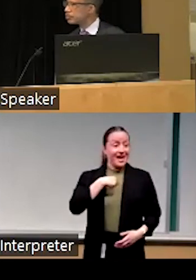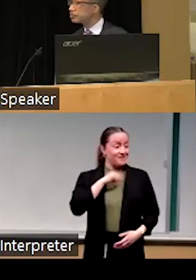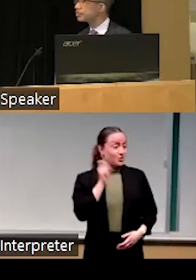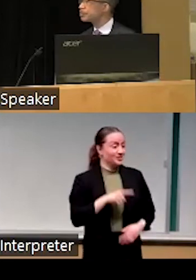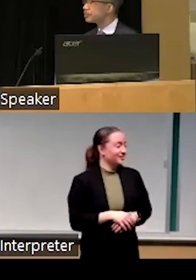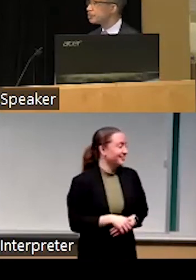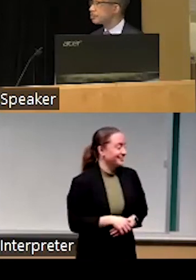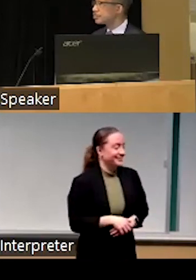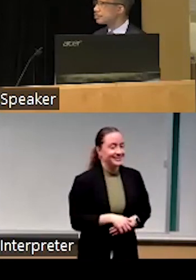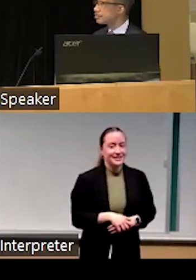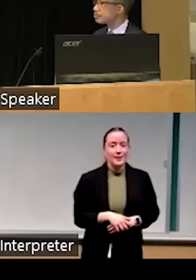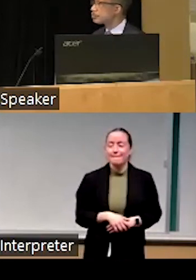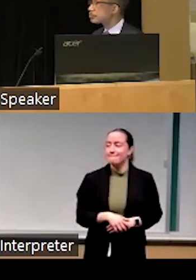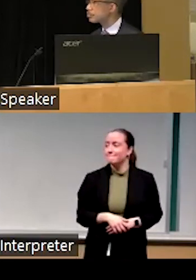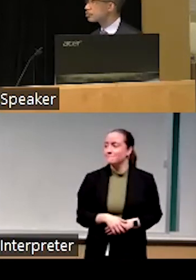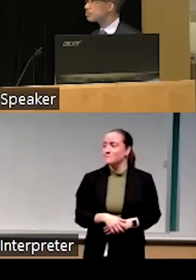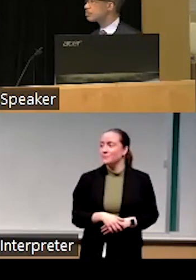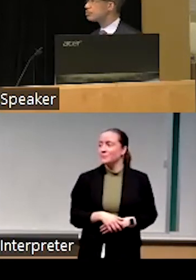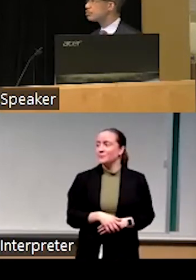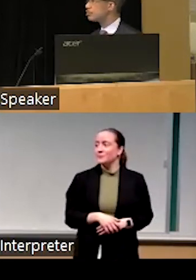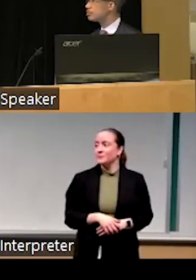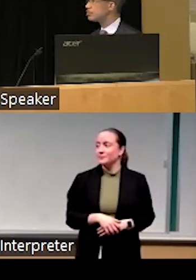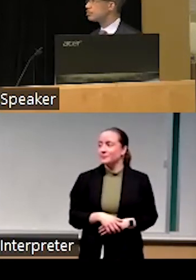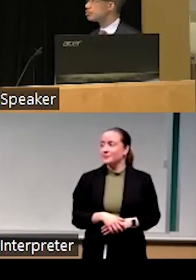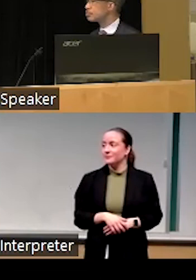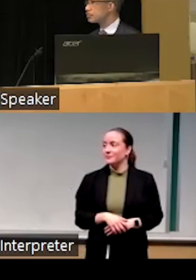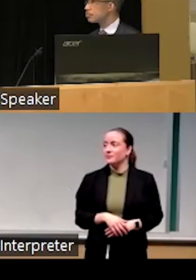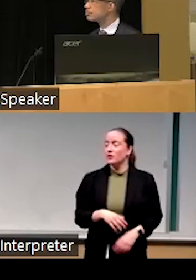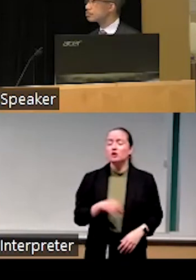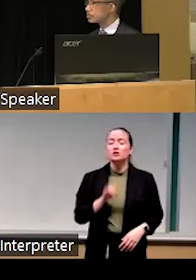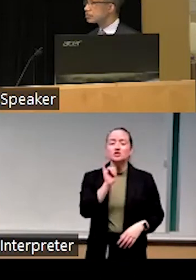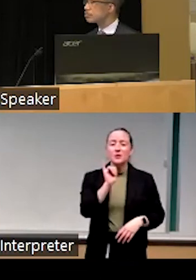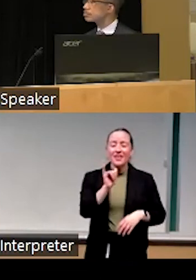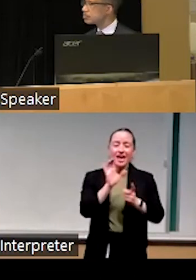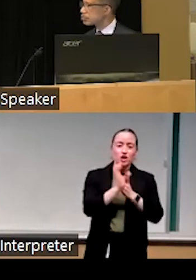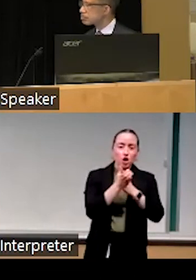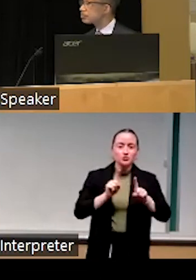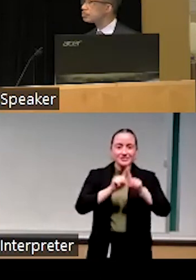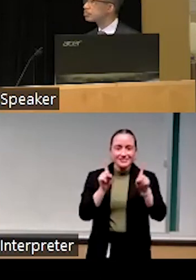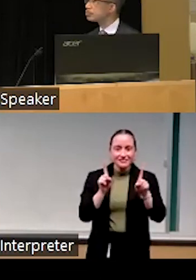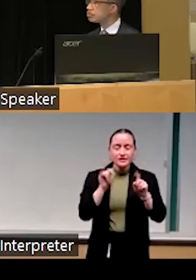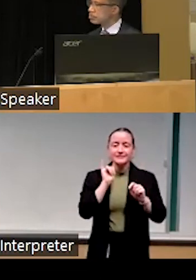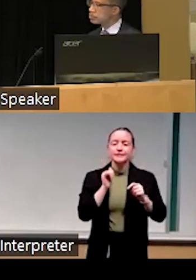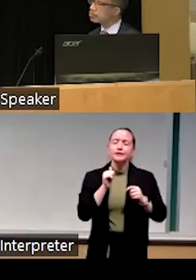is this I always find the preaching the cultural difference between the patient and as a clinician